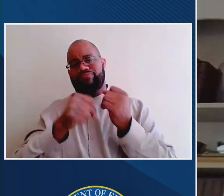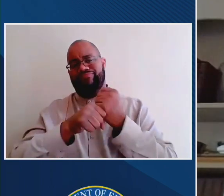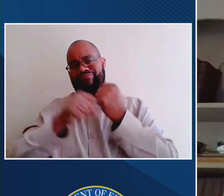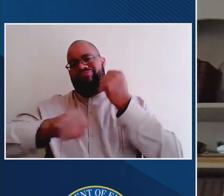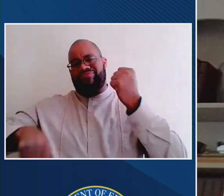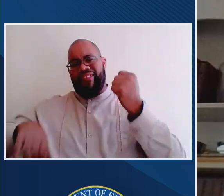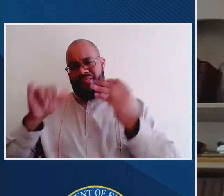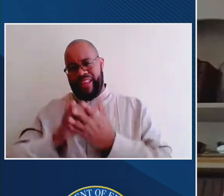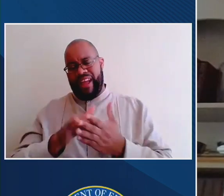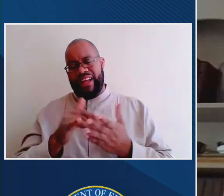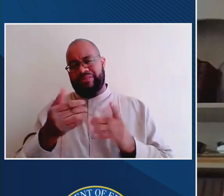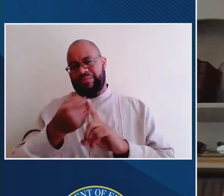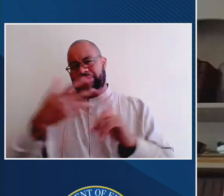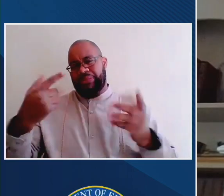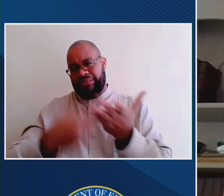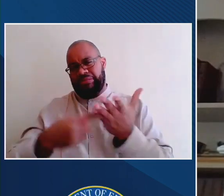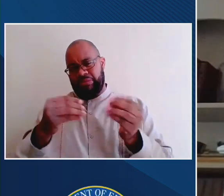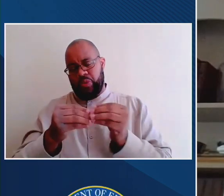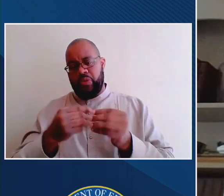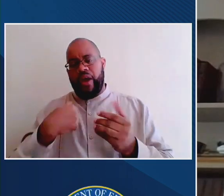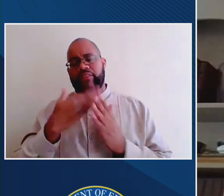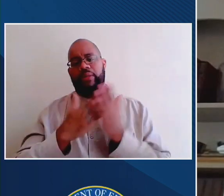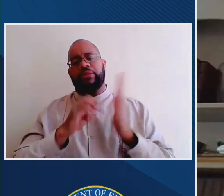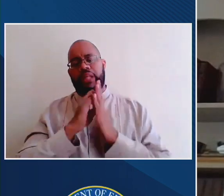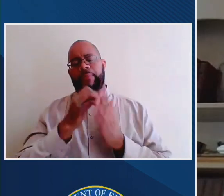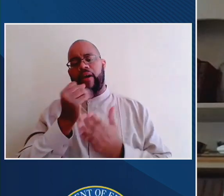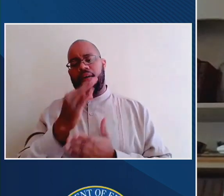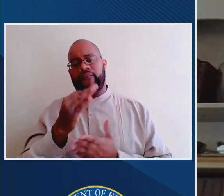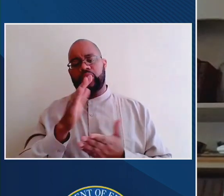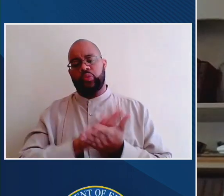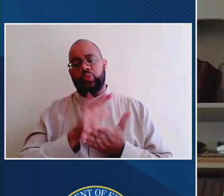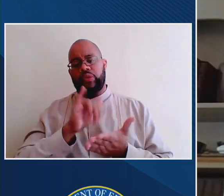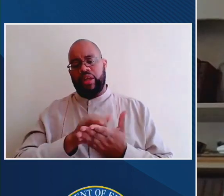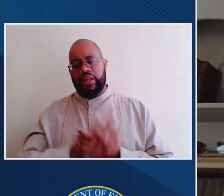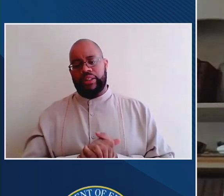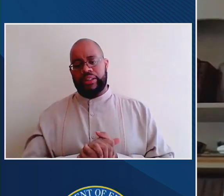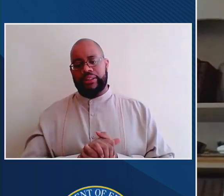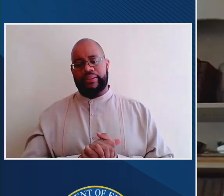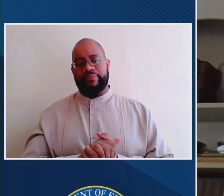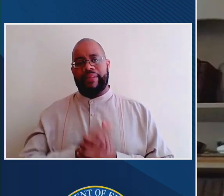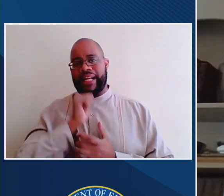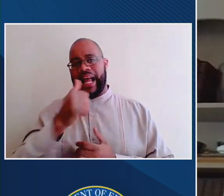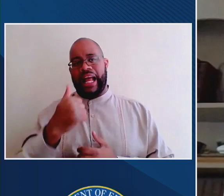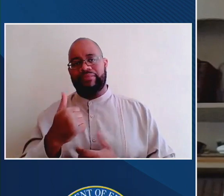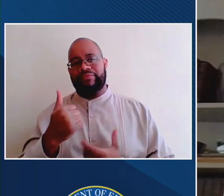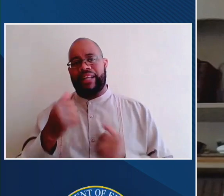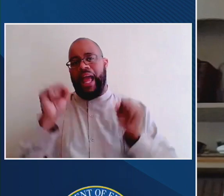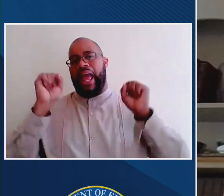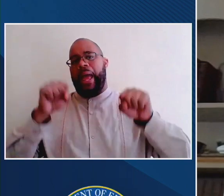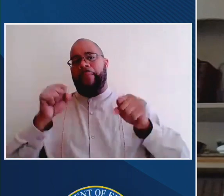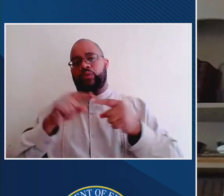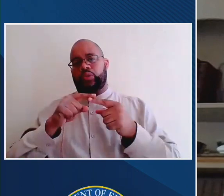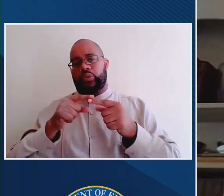We have examples of schools that have ceased to be eligible where the requests have come in and what we consider to be an